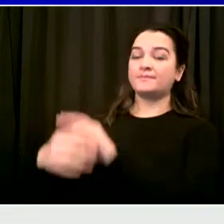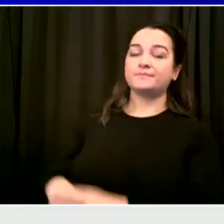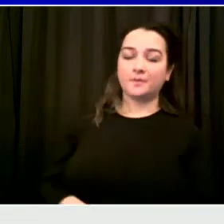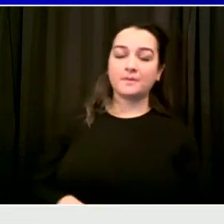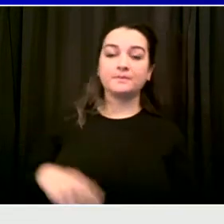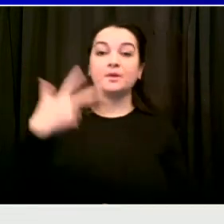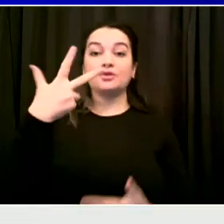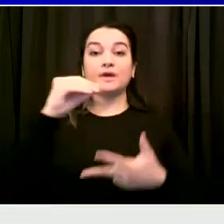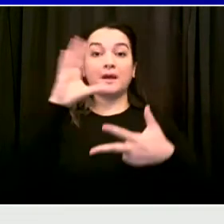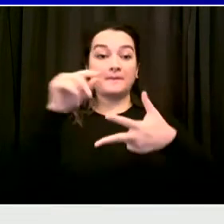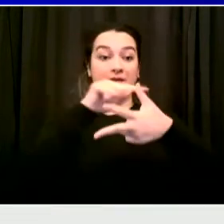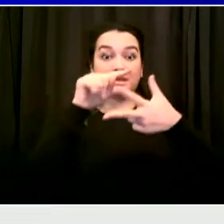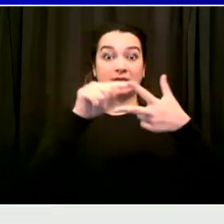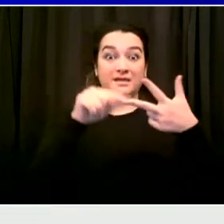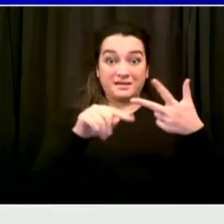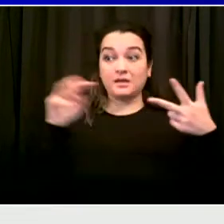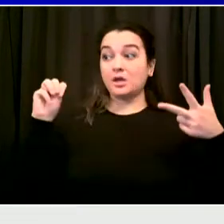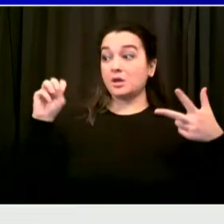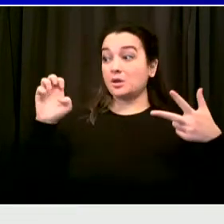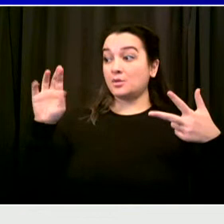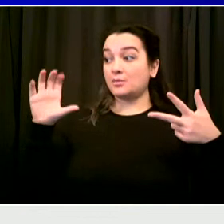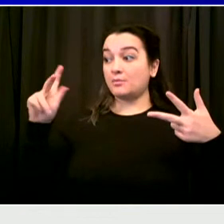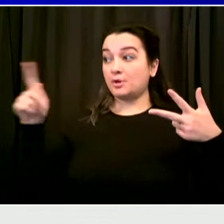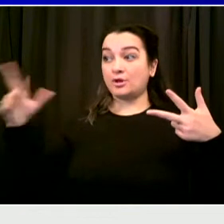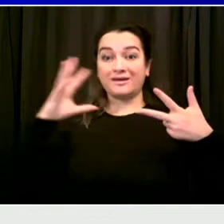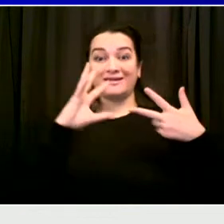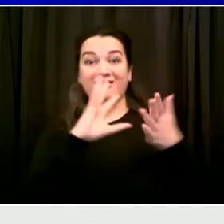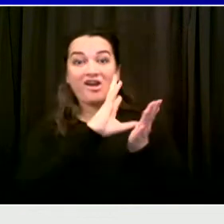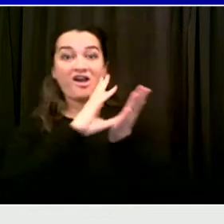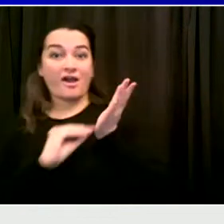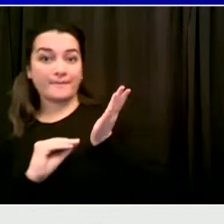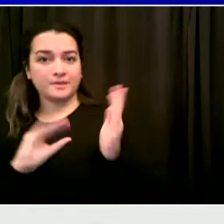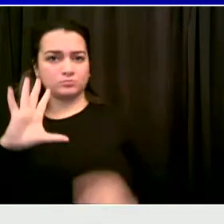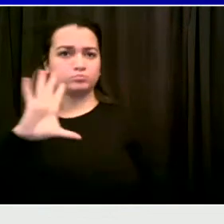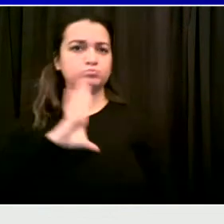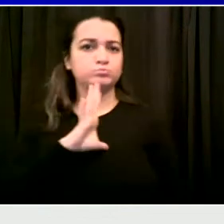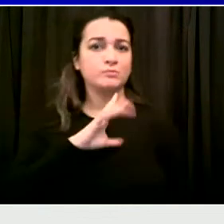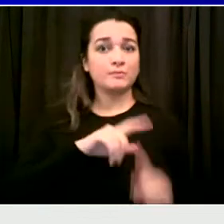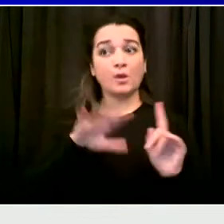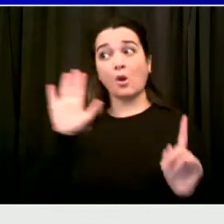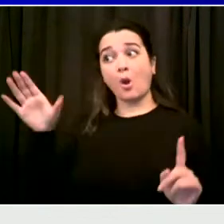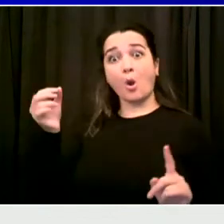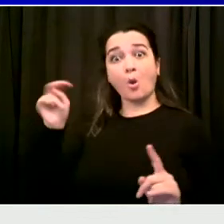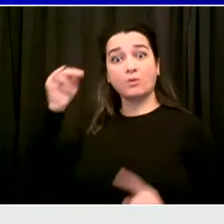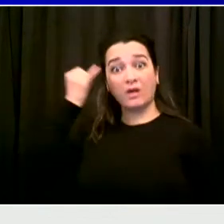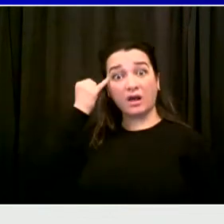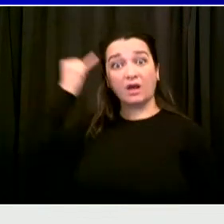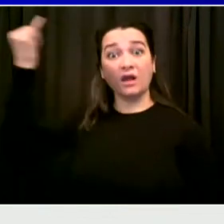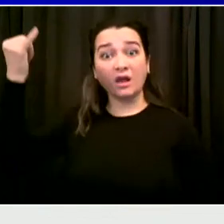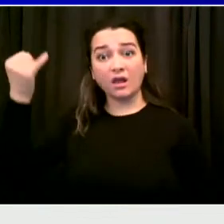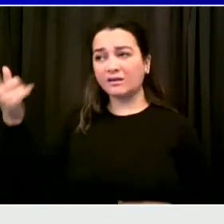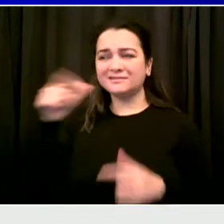WHOLE NEW REALITY, BECAUSE WE NOW HAVE PROVEN THAHAT WE CAN